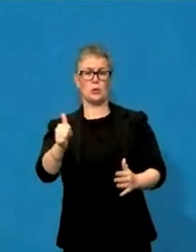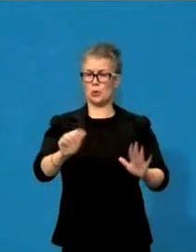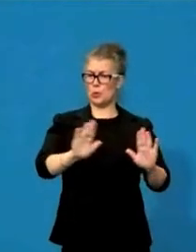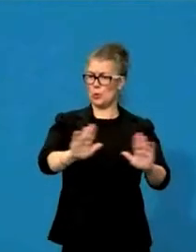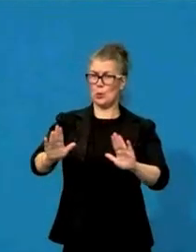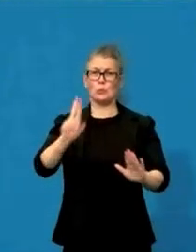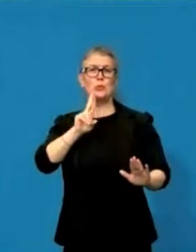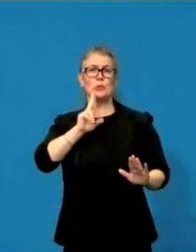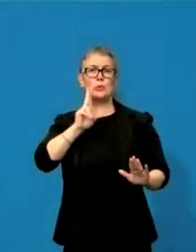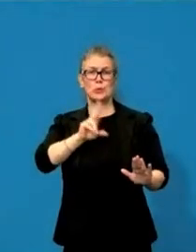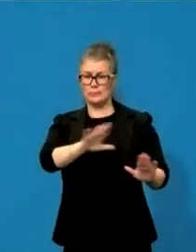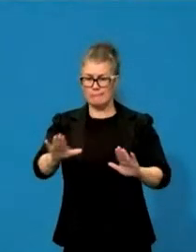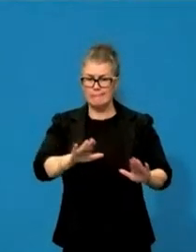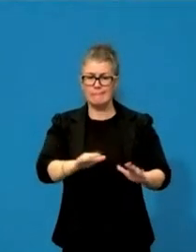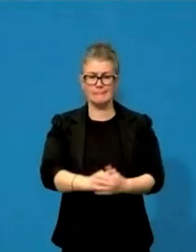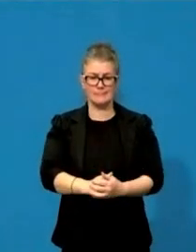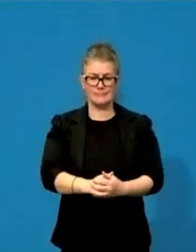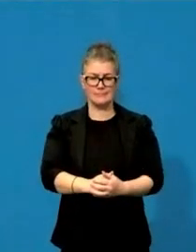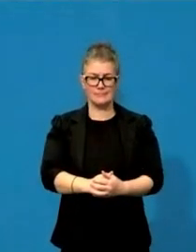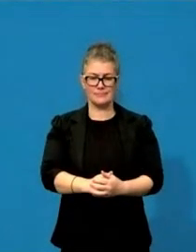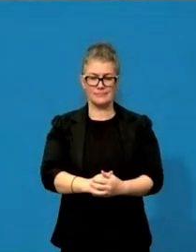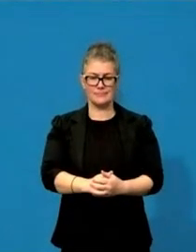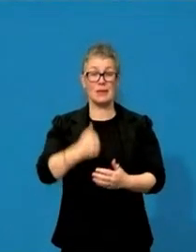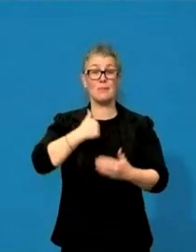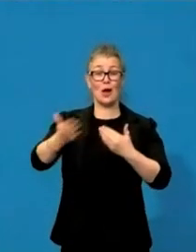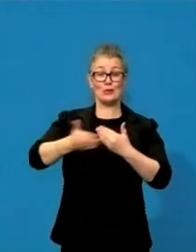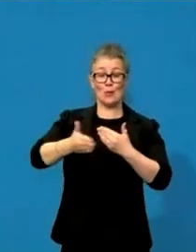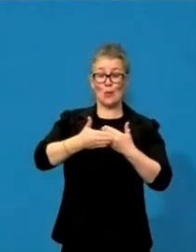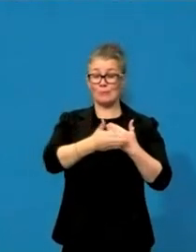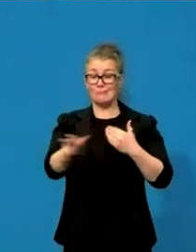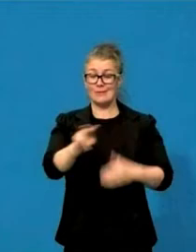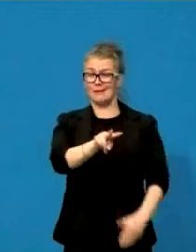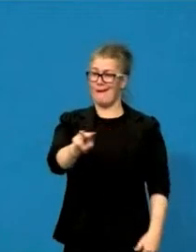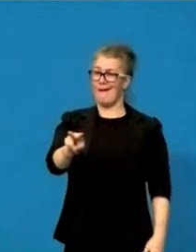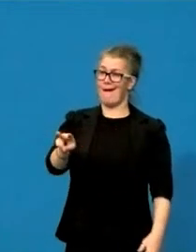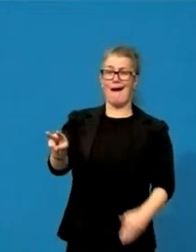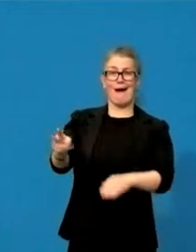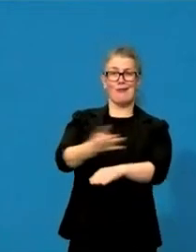I look outside my door and it's like, "Oh, man, the grass is so long.